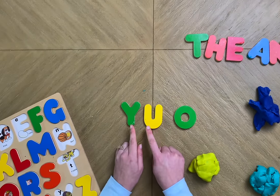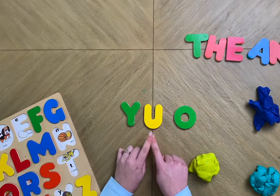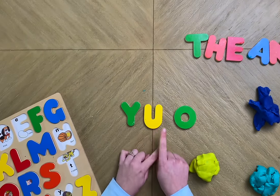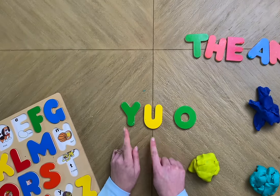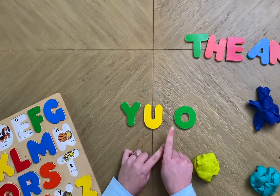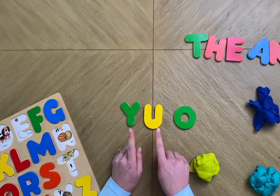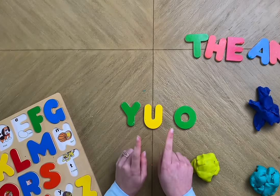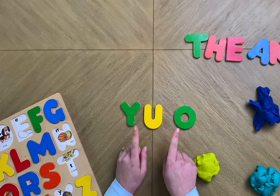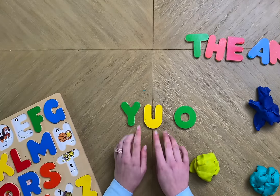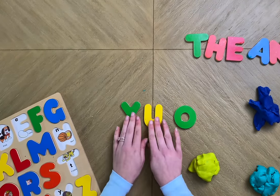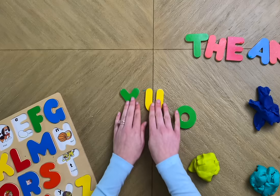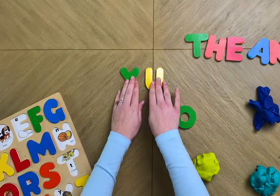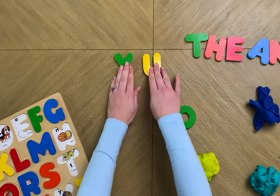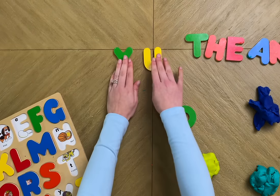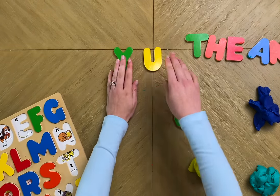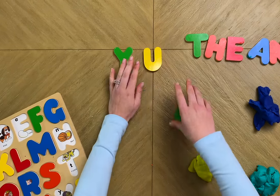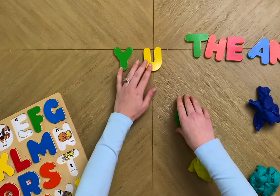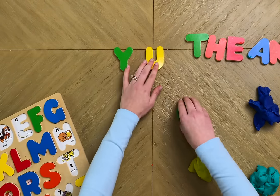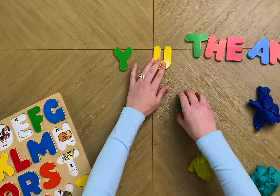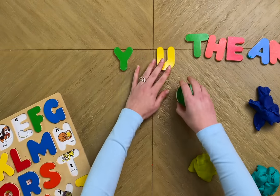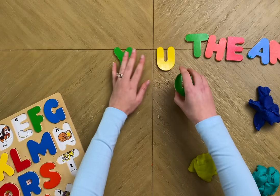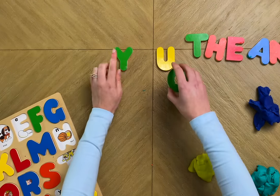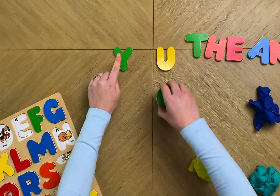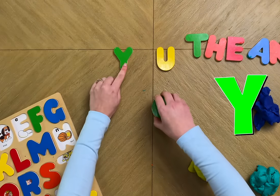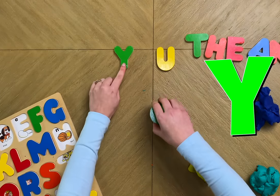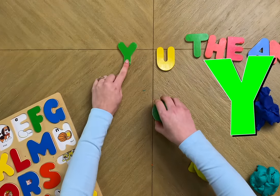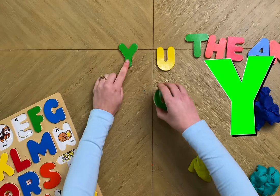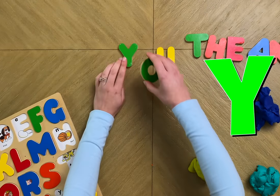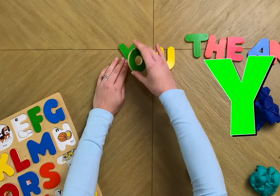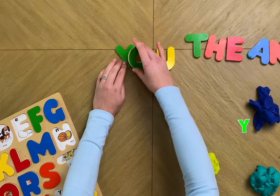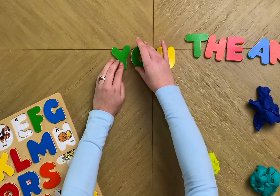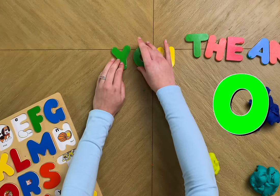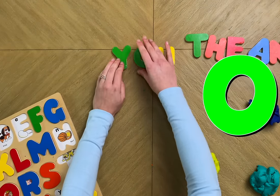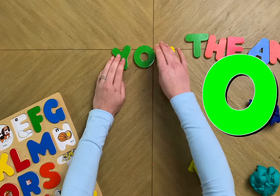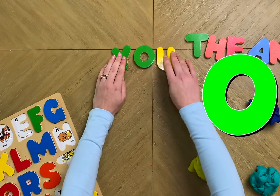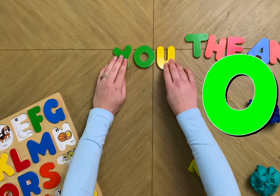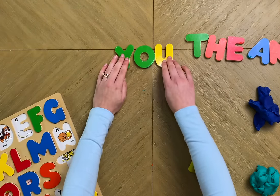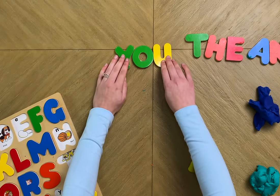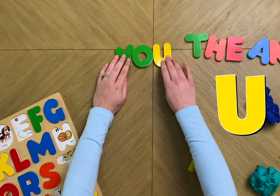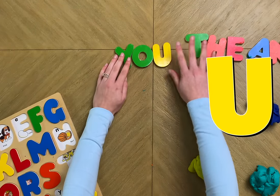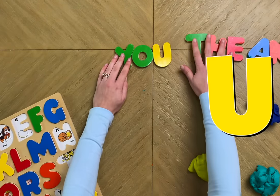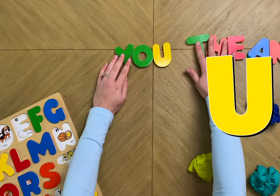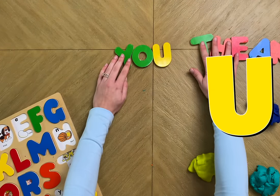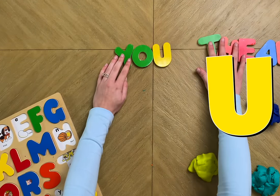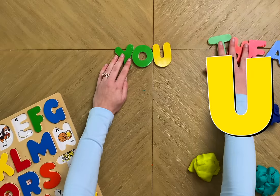This kind of looks like a word that I know, like this, Y O U.